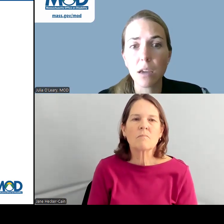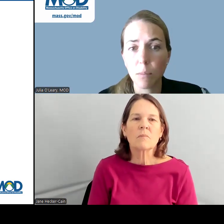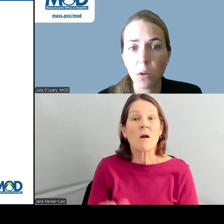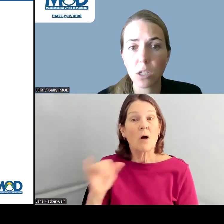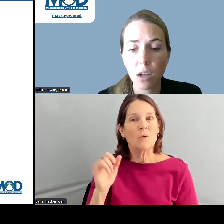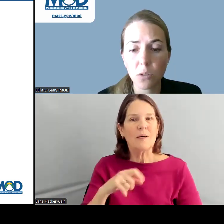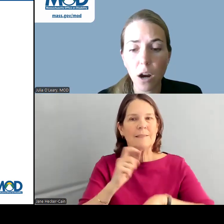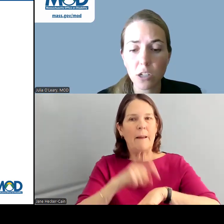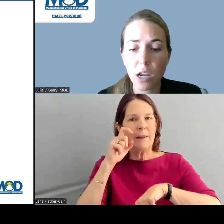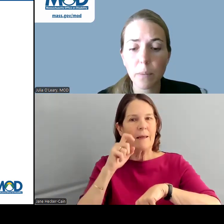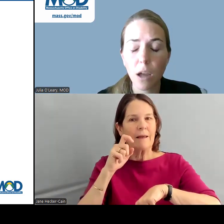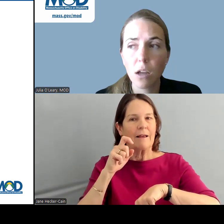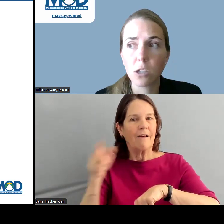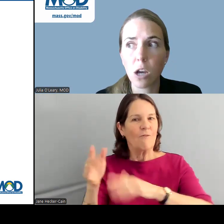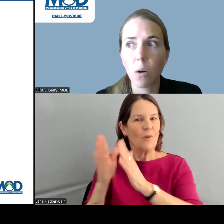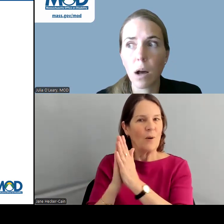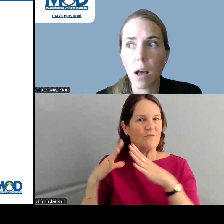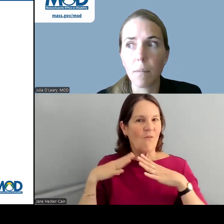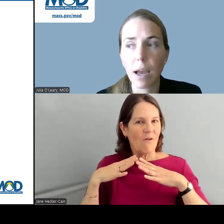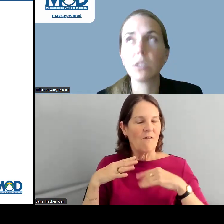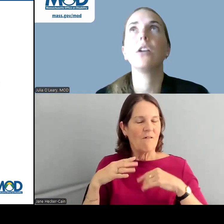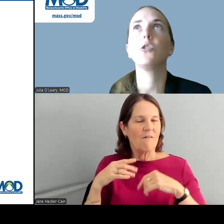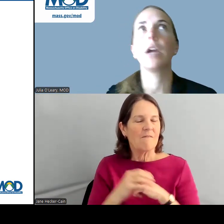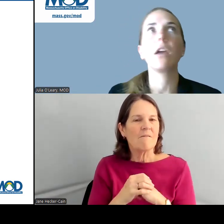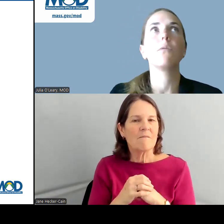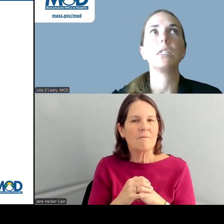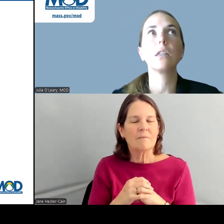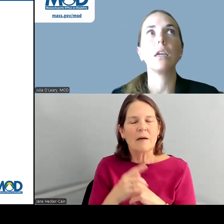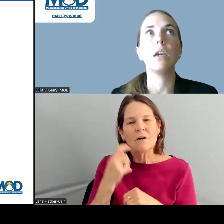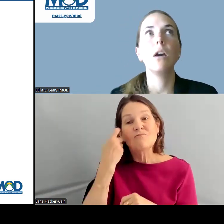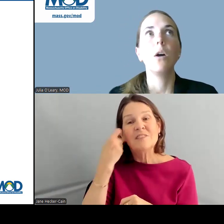Sometimes also, timing can pose an undue hardship.